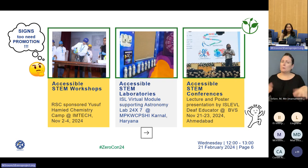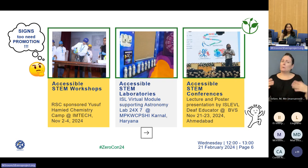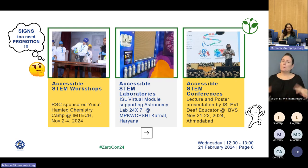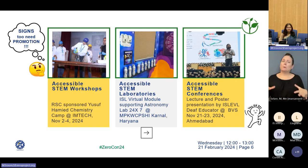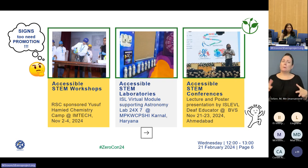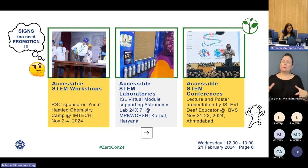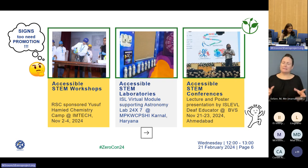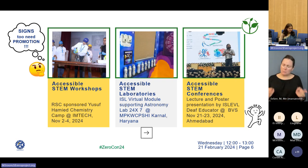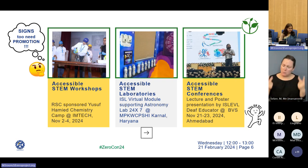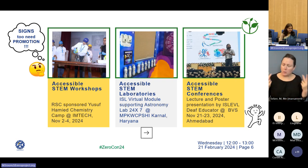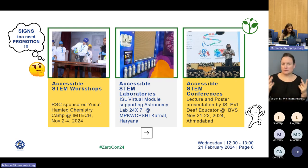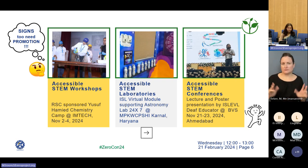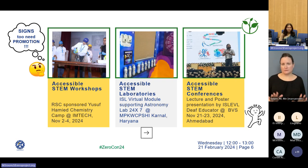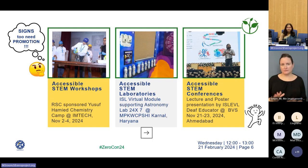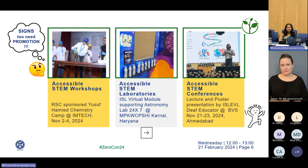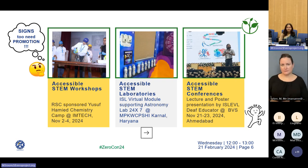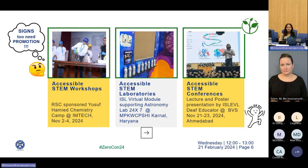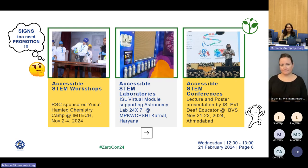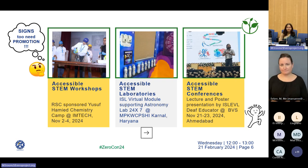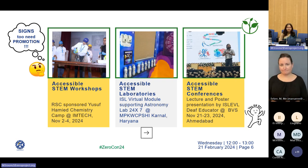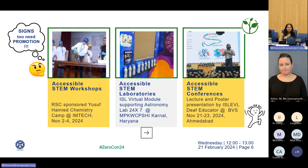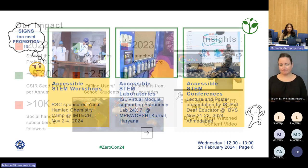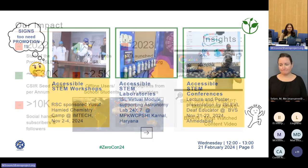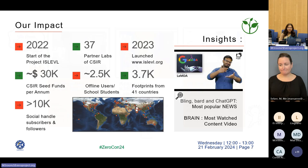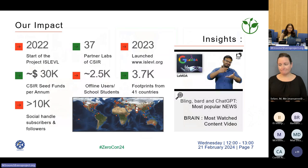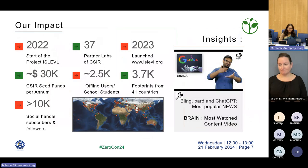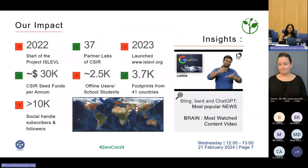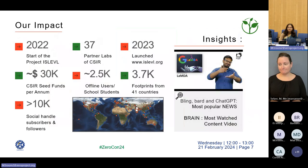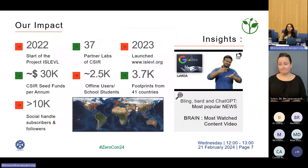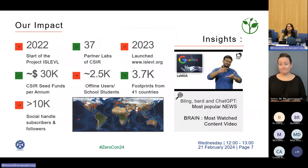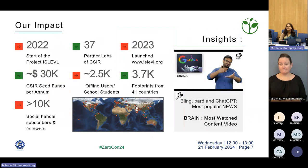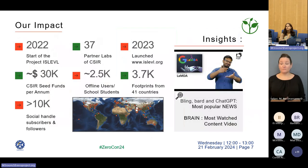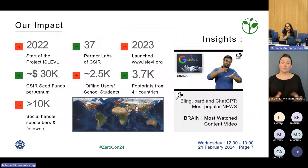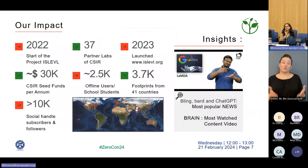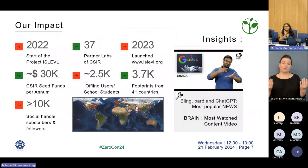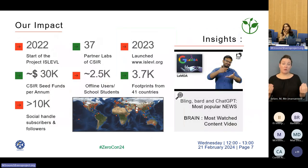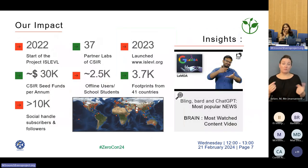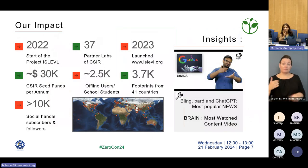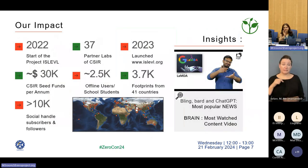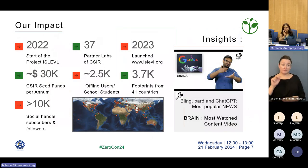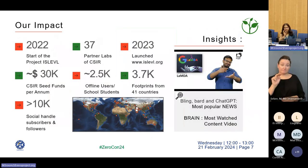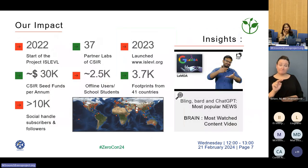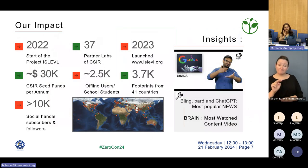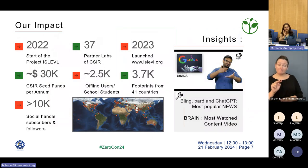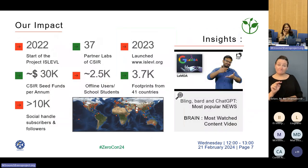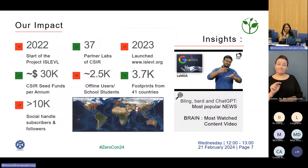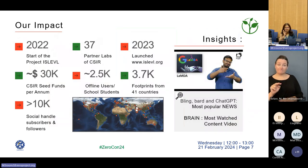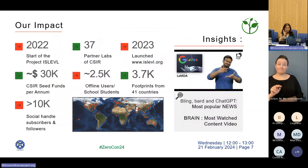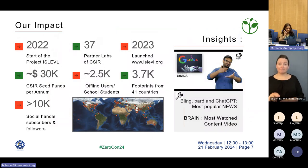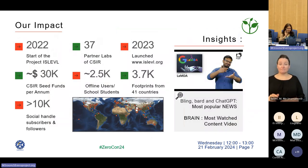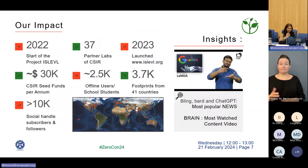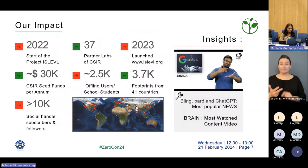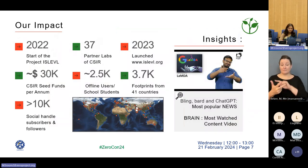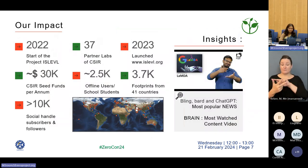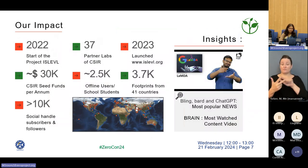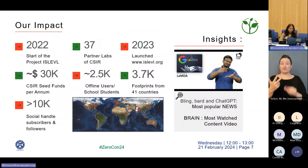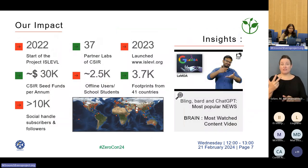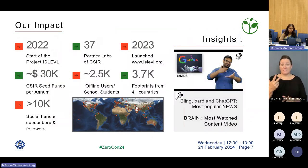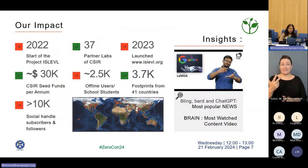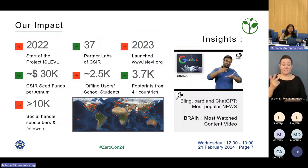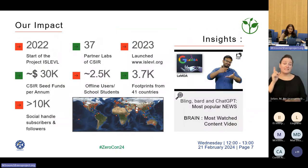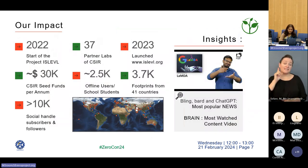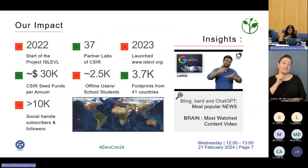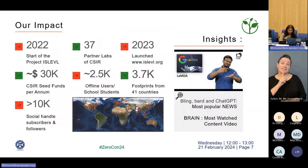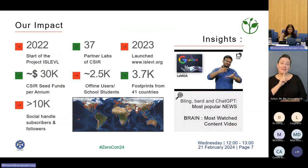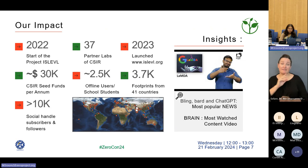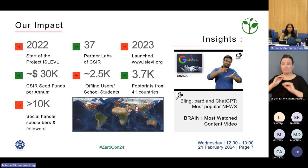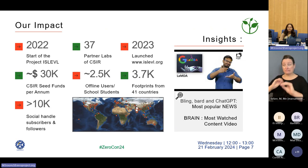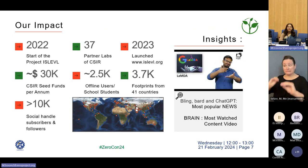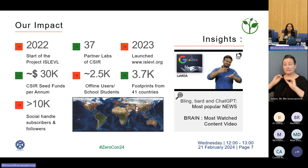I would like to share the impact that they have been able to create in my country. They have